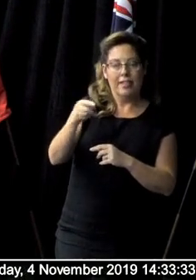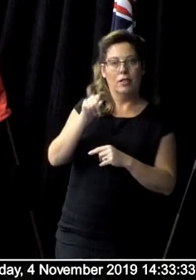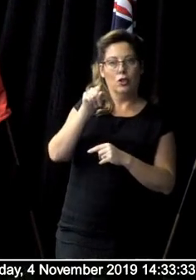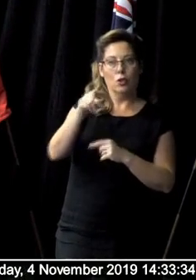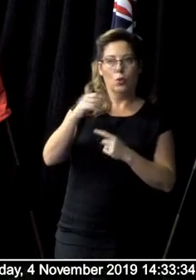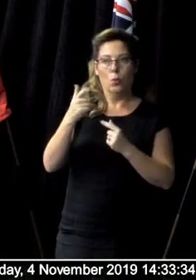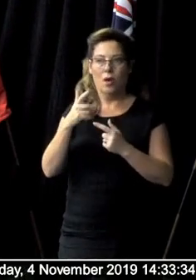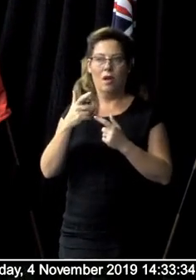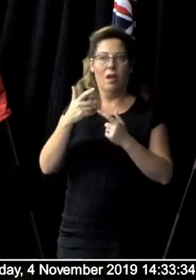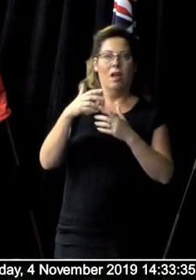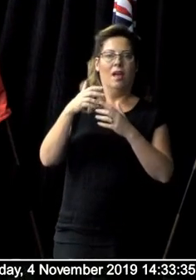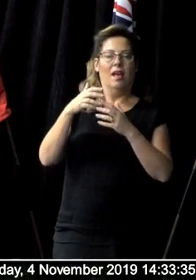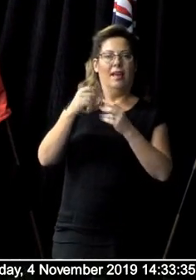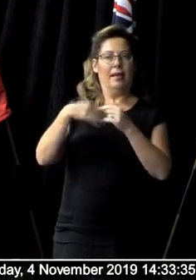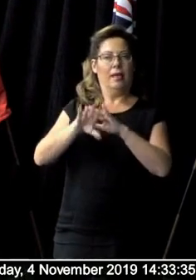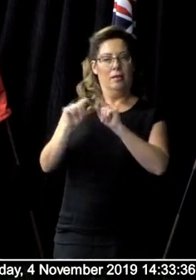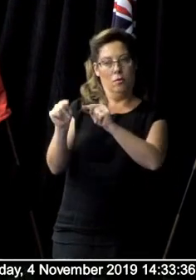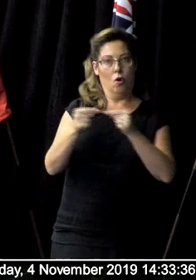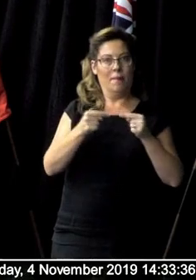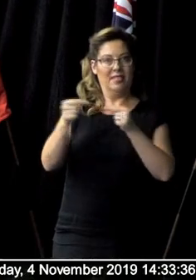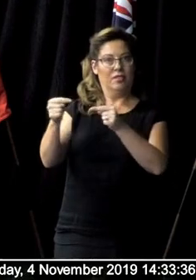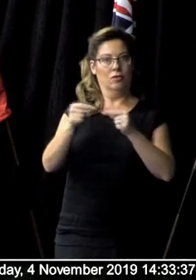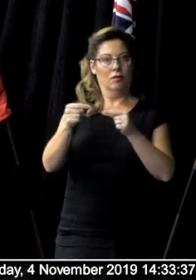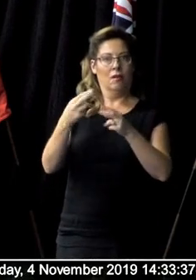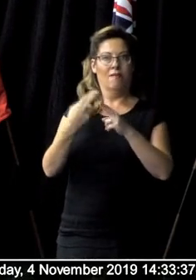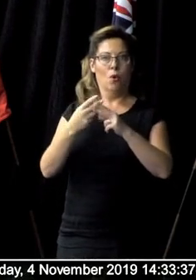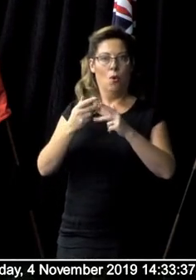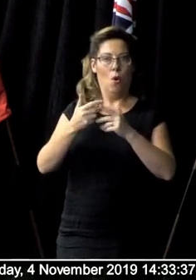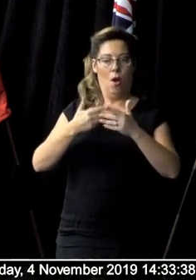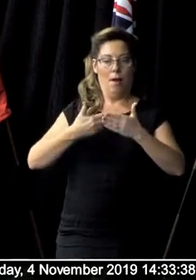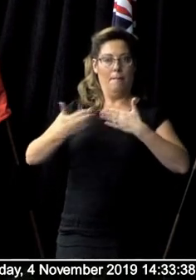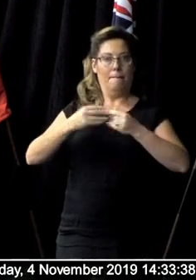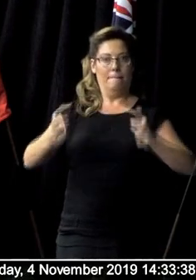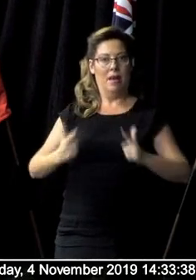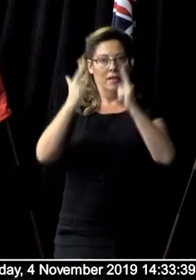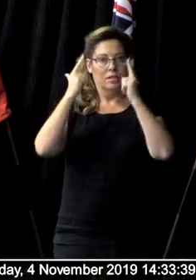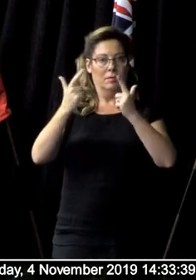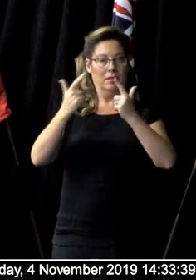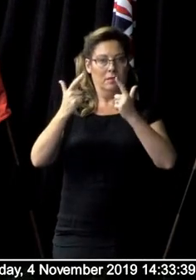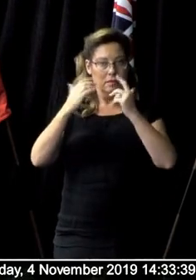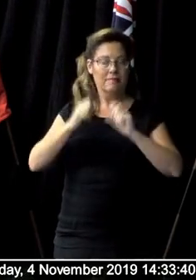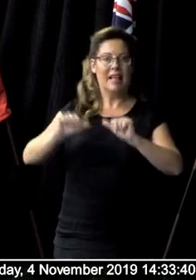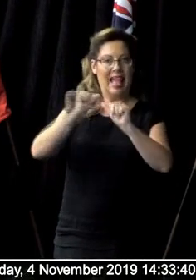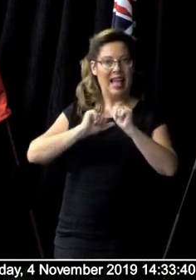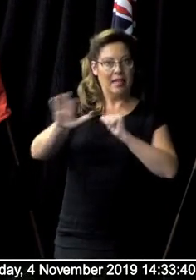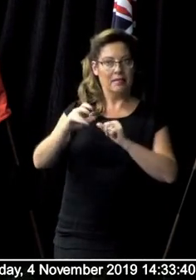Excellence awards for the Townsville region? Yes, I was. Are you the Deputy Chair of the